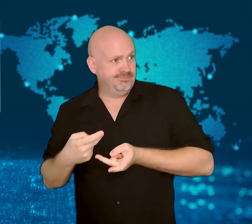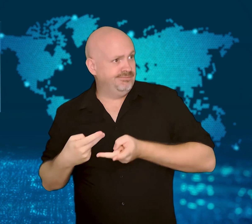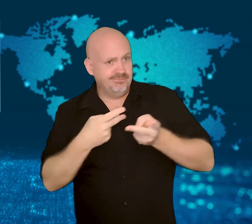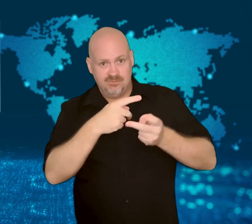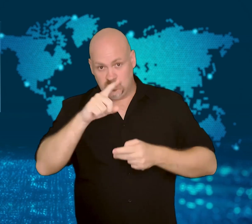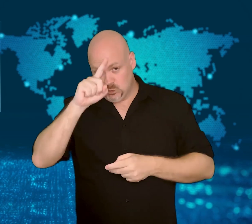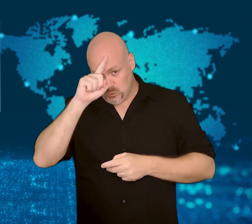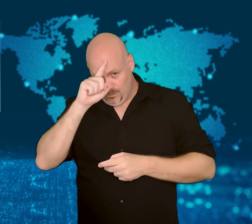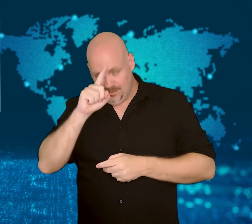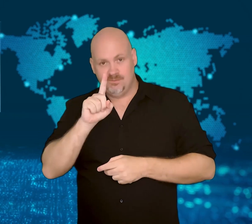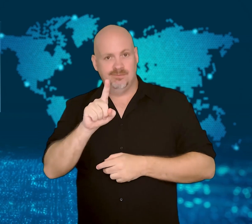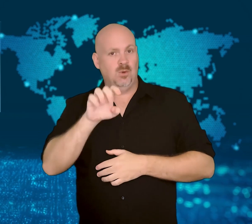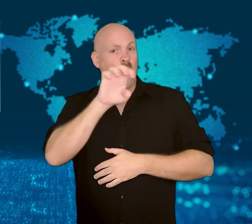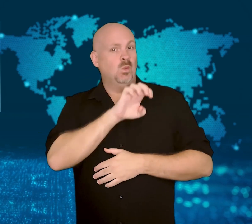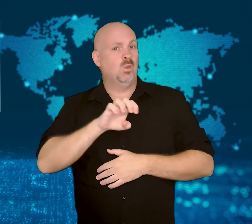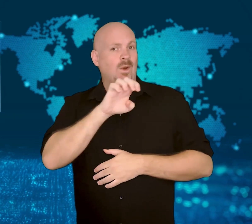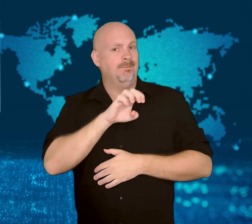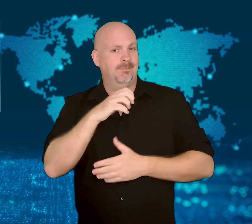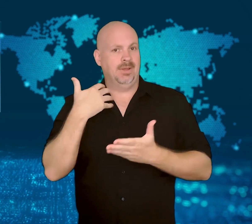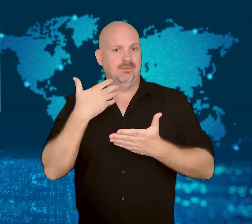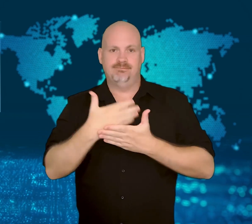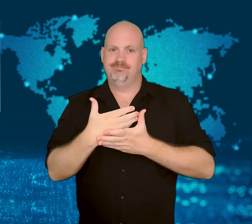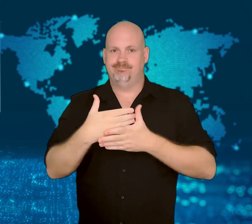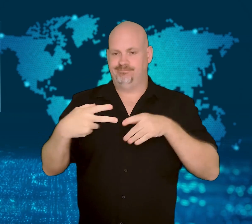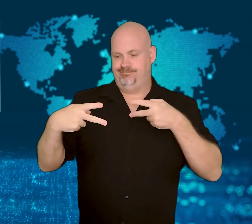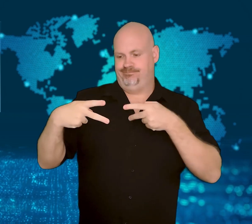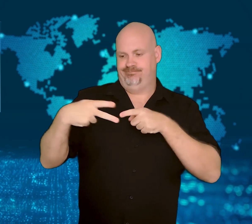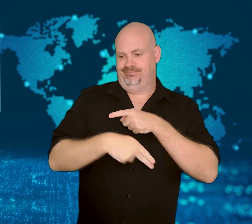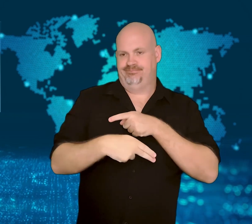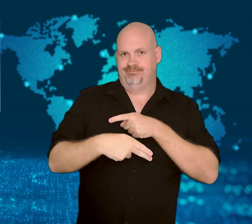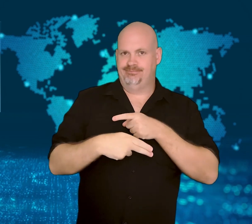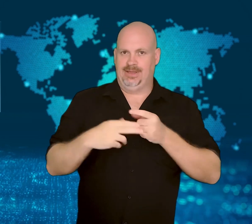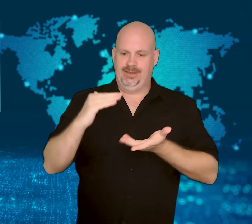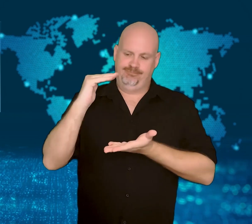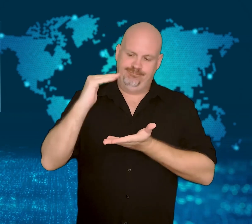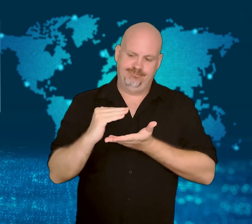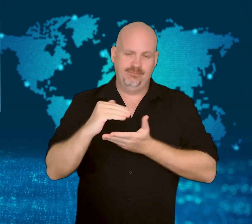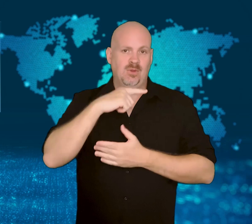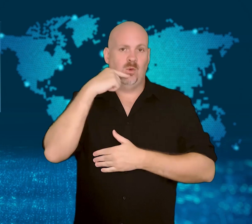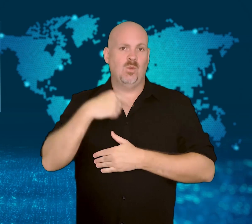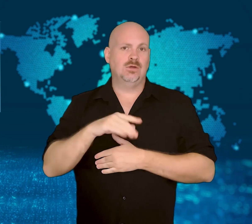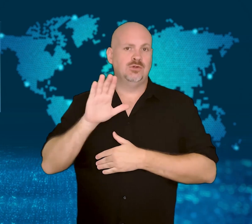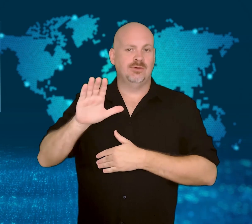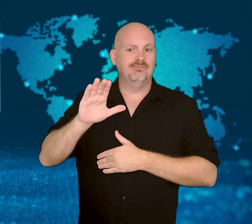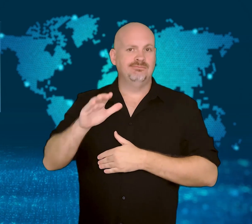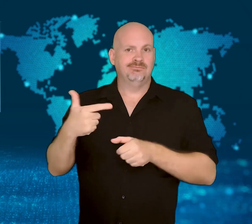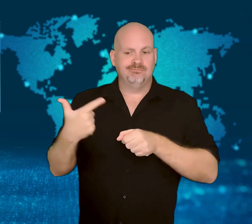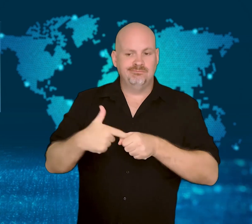The gas would have been exported to Germany, but European countries have